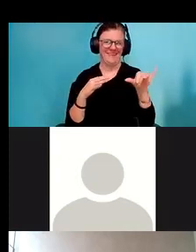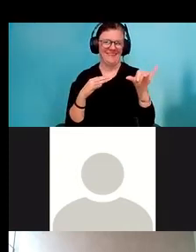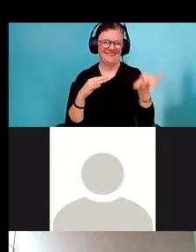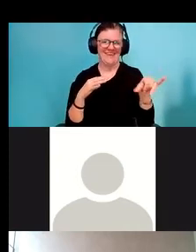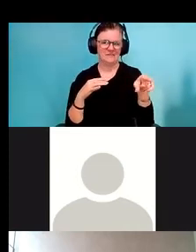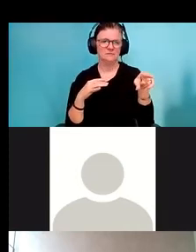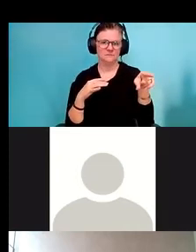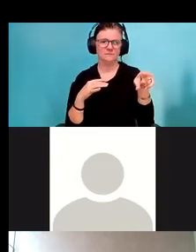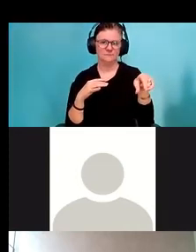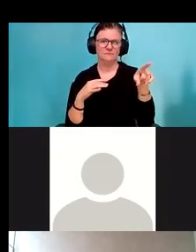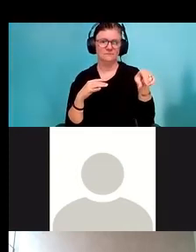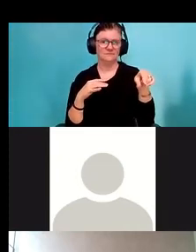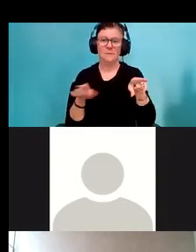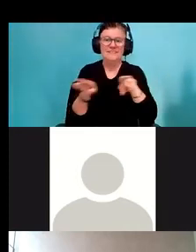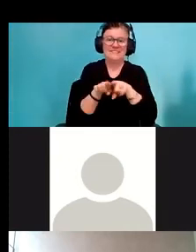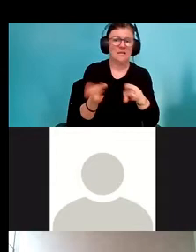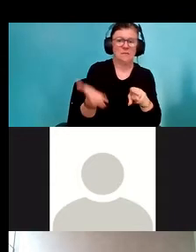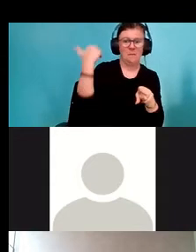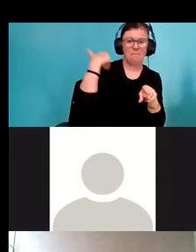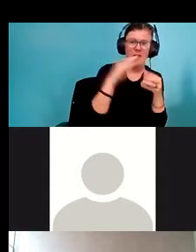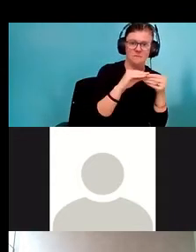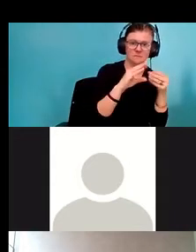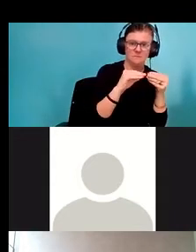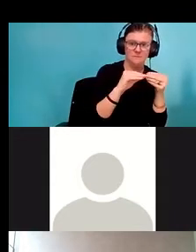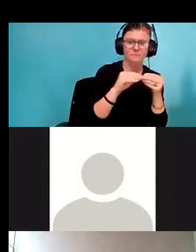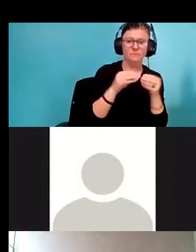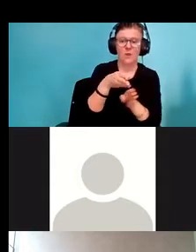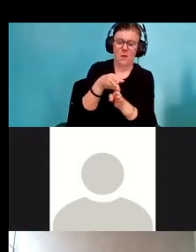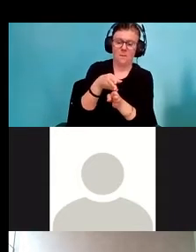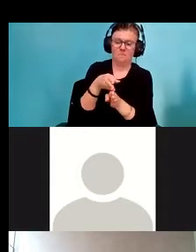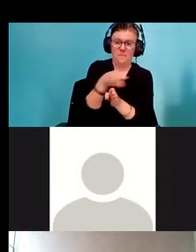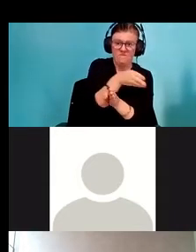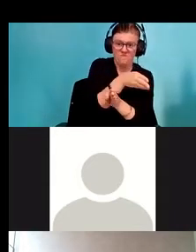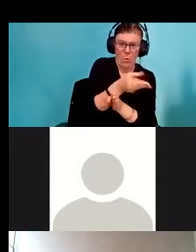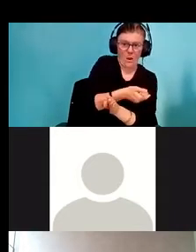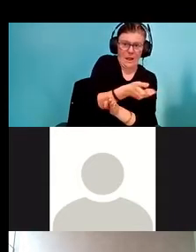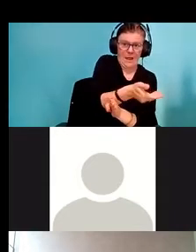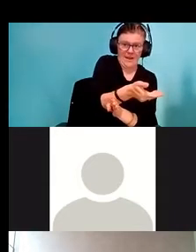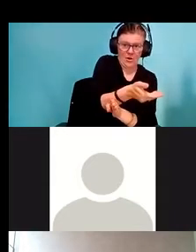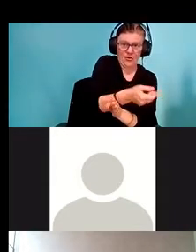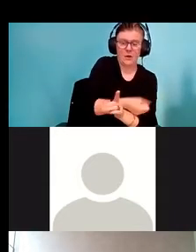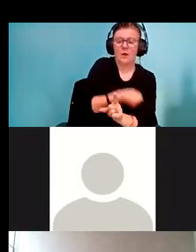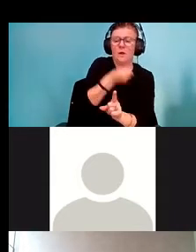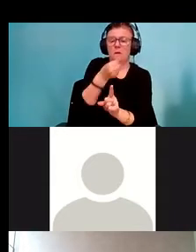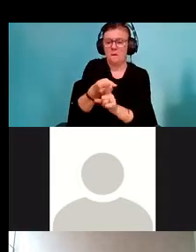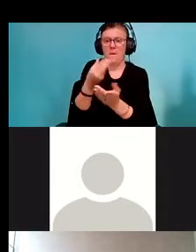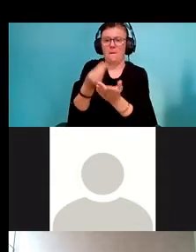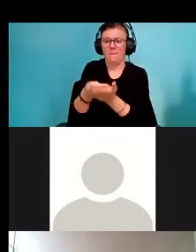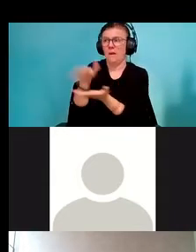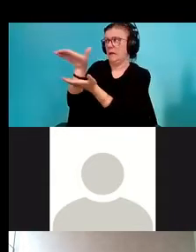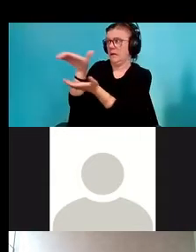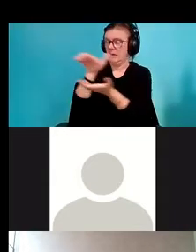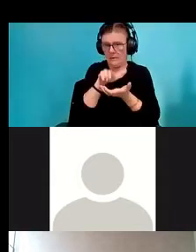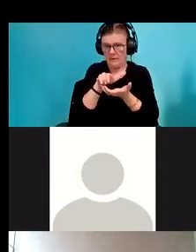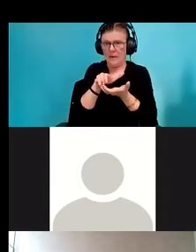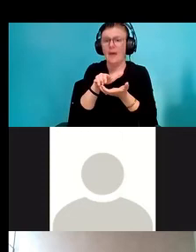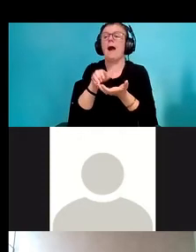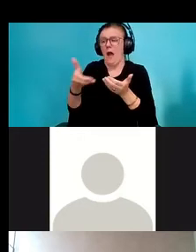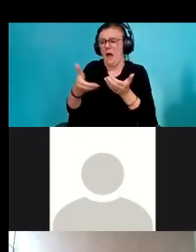named about that other quote. It tells the before and after story. It speaks to the larger impact in the community.